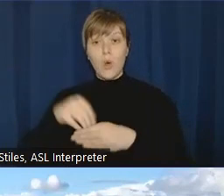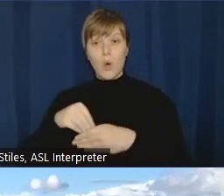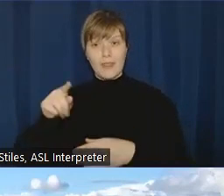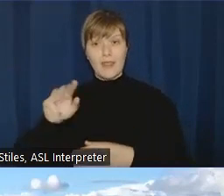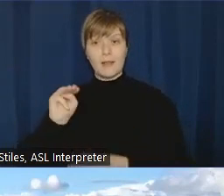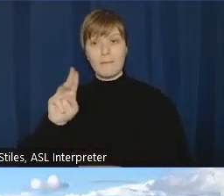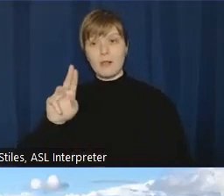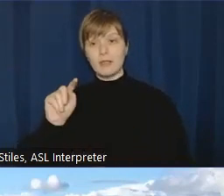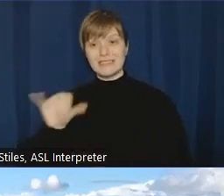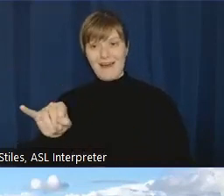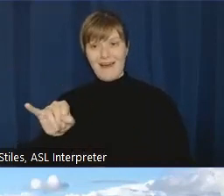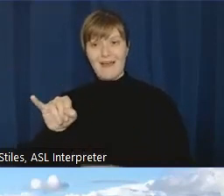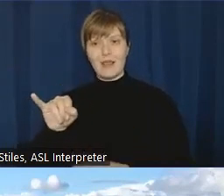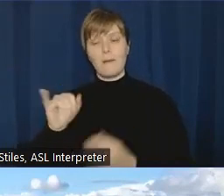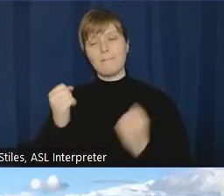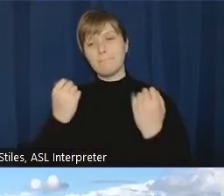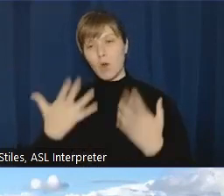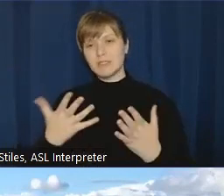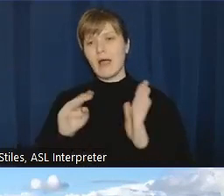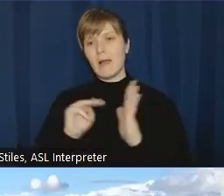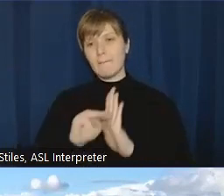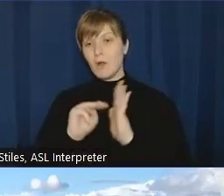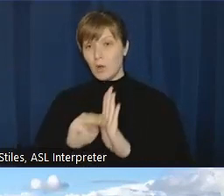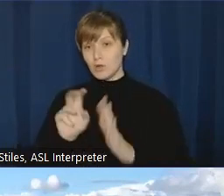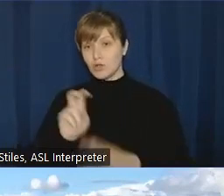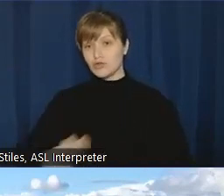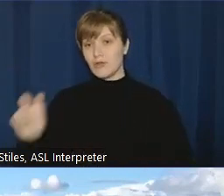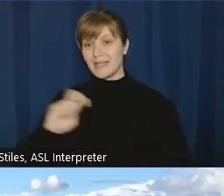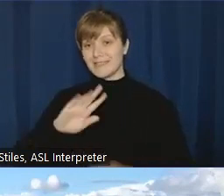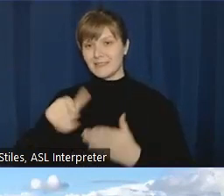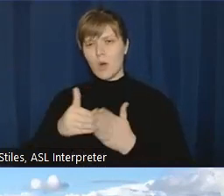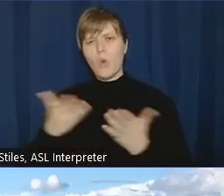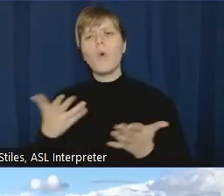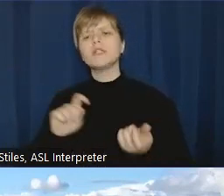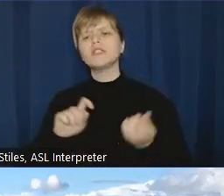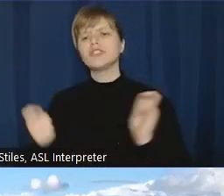transit center. What do we have to change in order to get the state to approve this